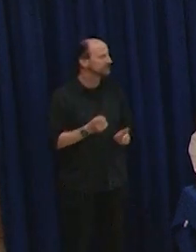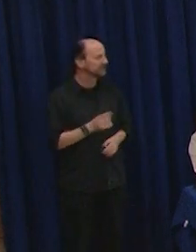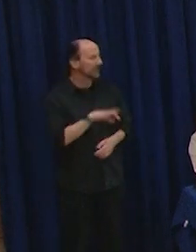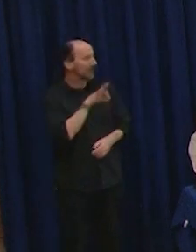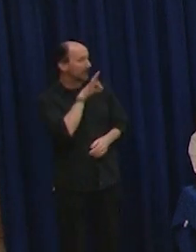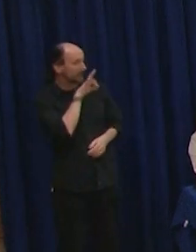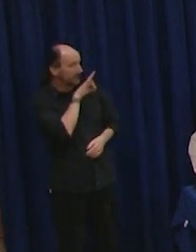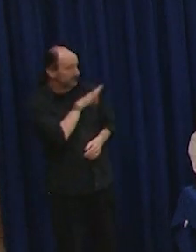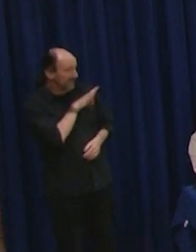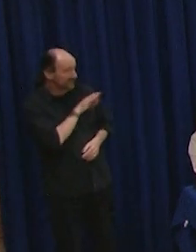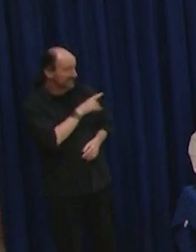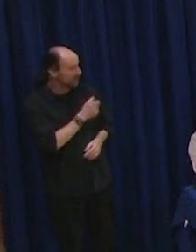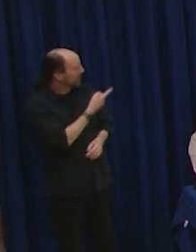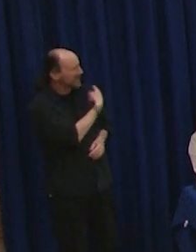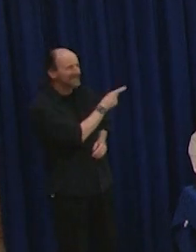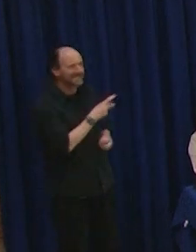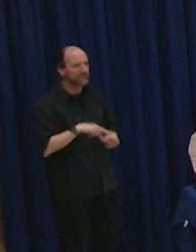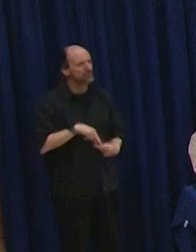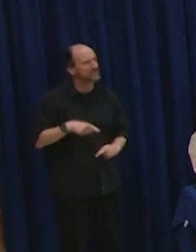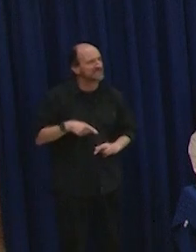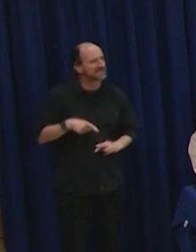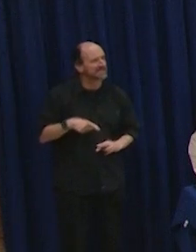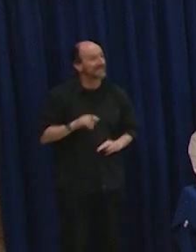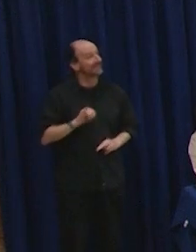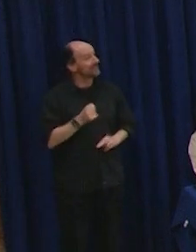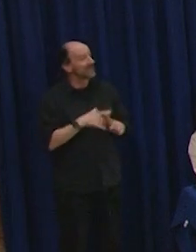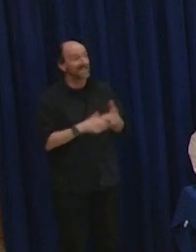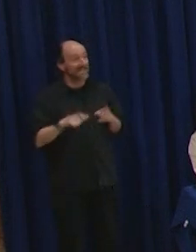why these genes have been maintained, otherwise we would have bred them out a long time ago,